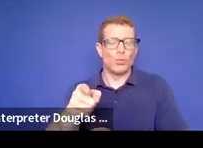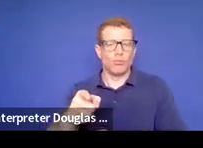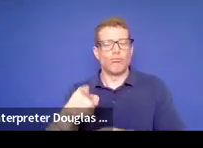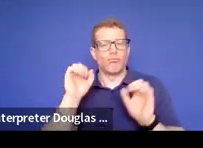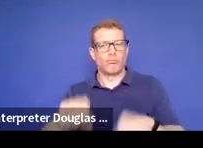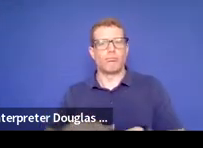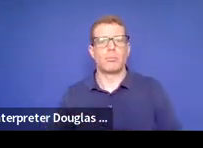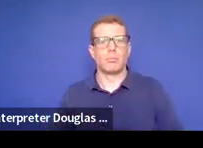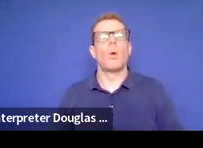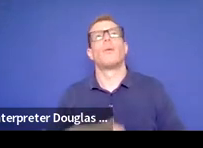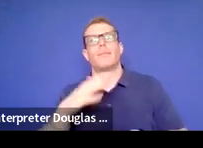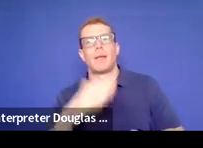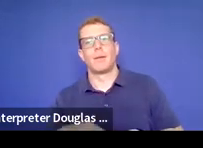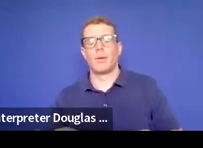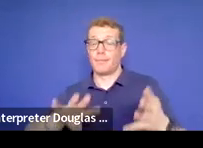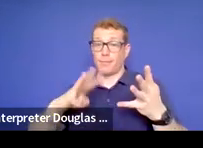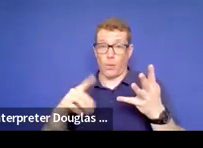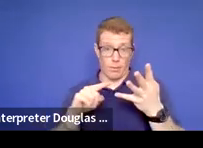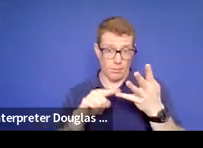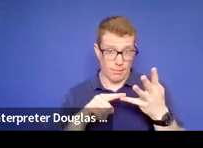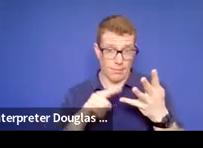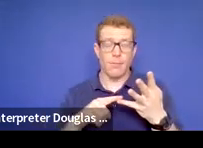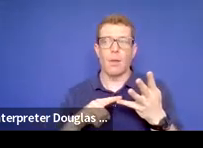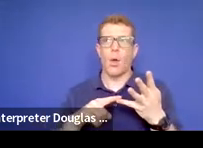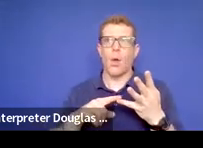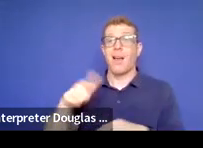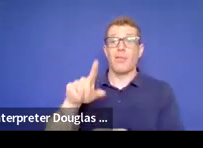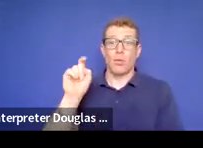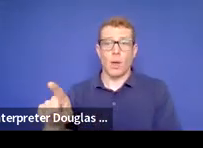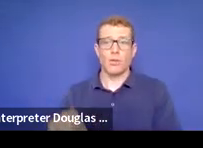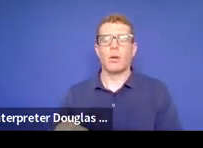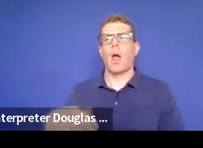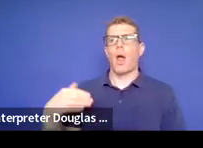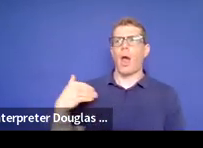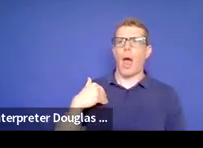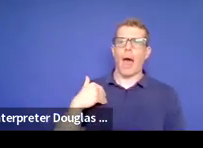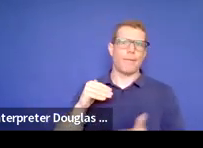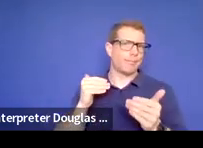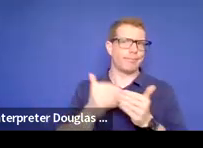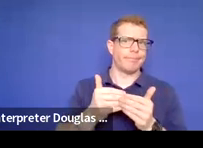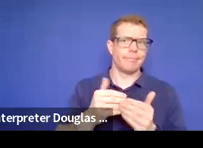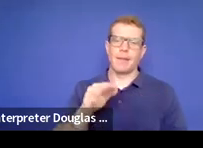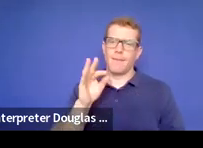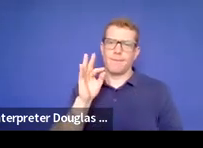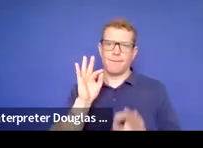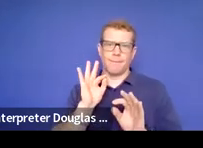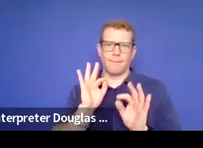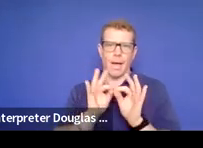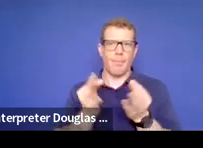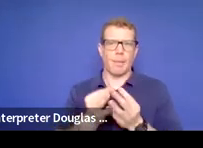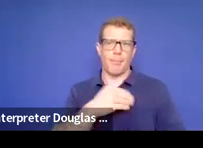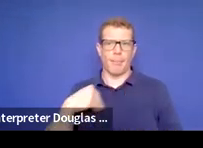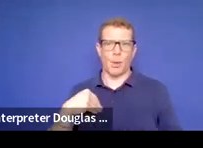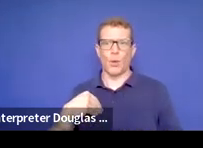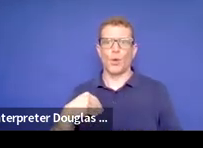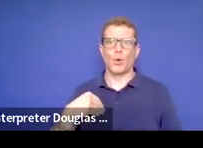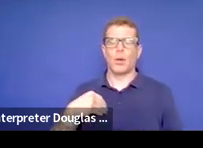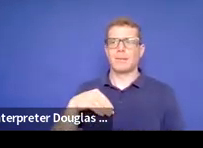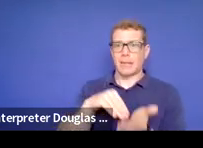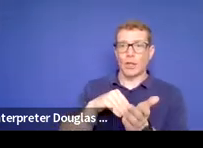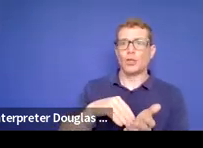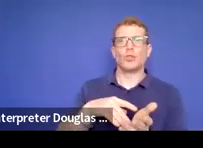So another question was, We have close family member with all the symptoms, and doctor insist on Mri.